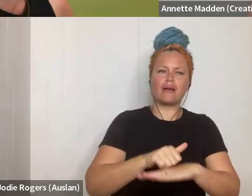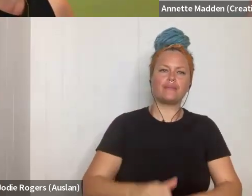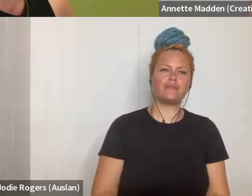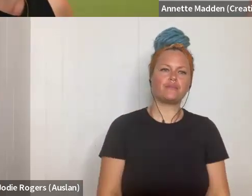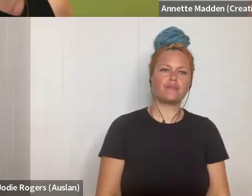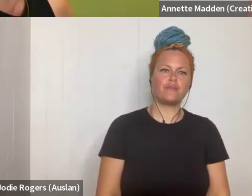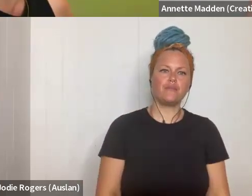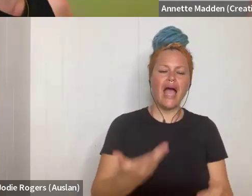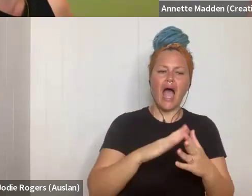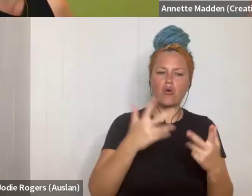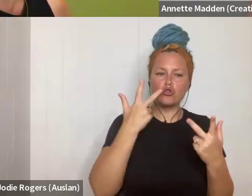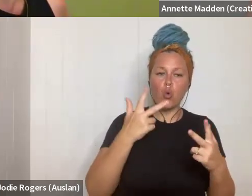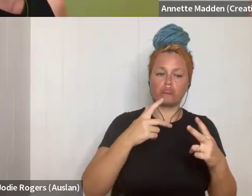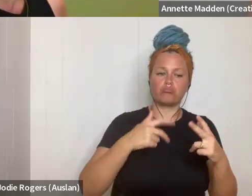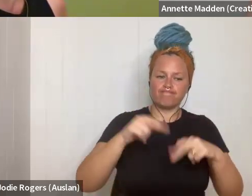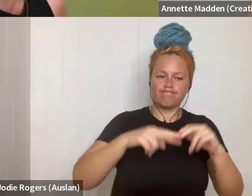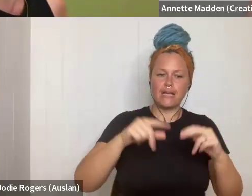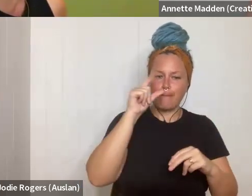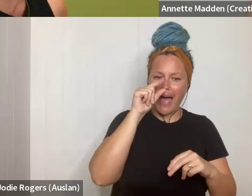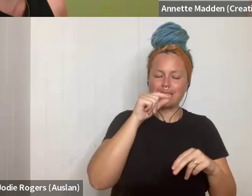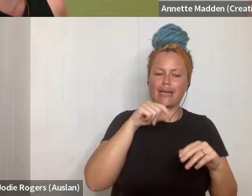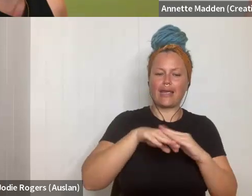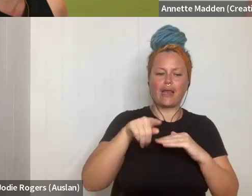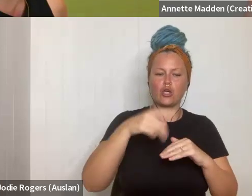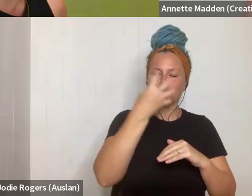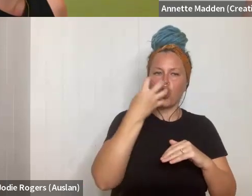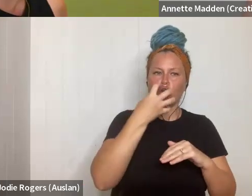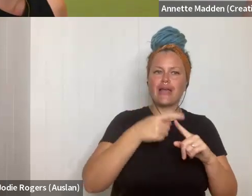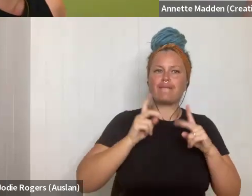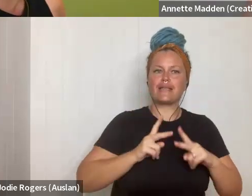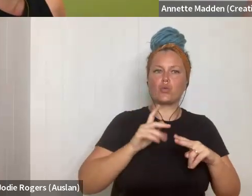range of different modes of working, development, presentation, work that is reflective of